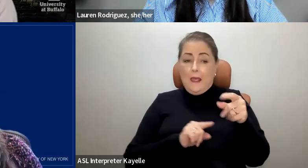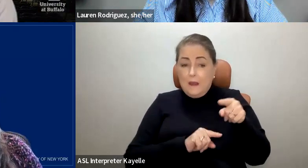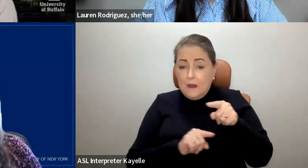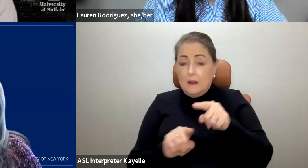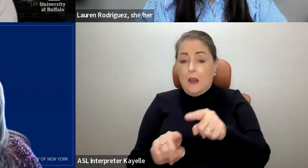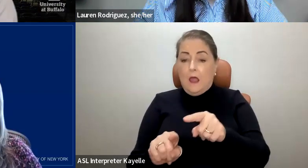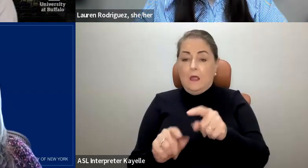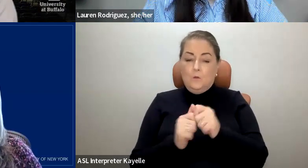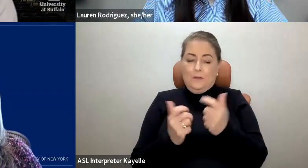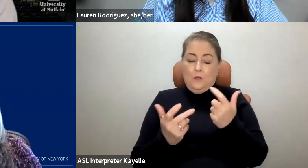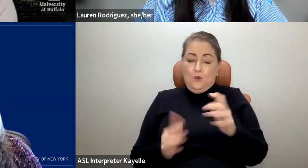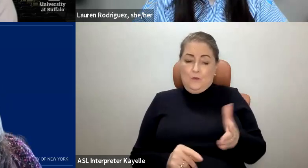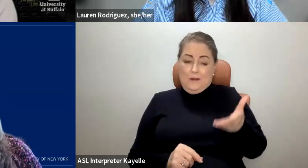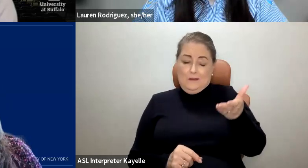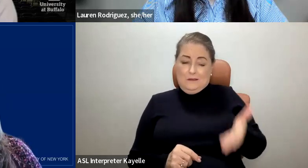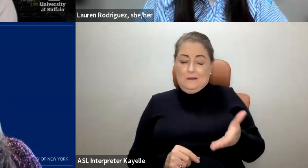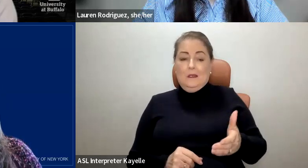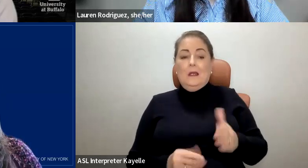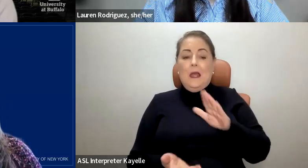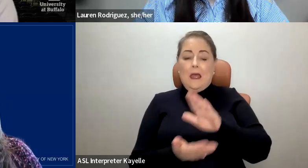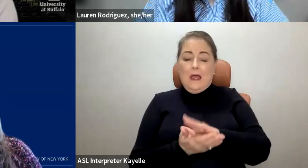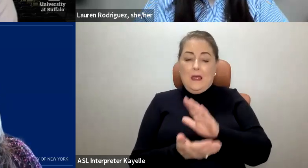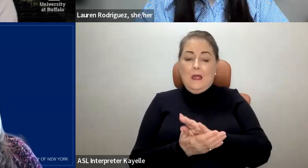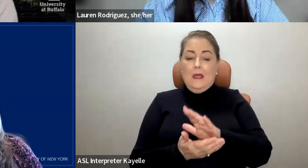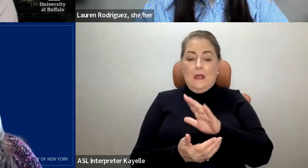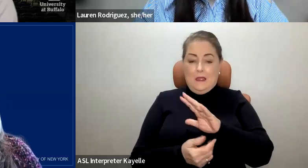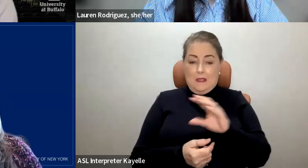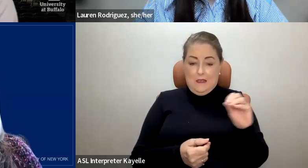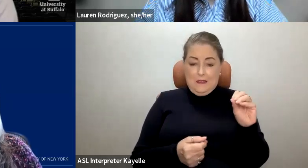existing academic and IT policies at the SUNY level. And